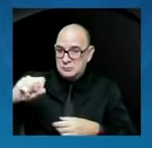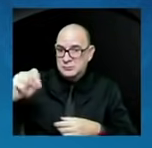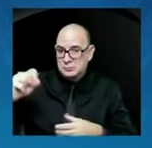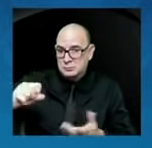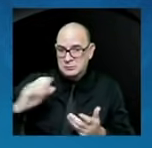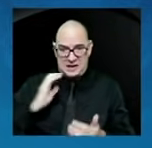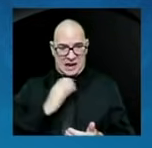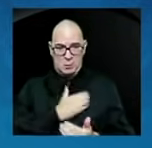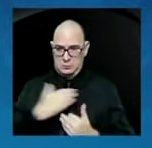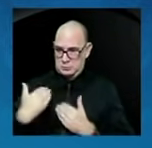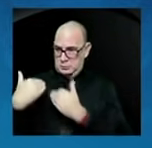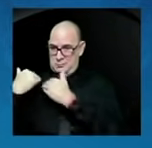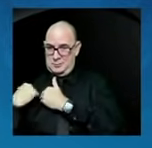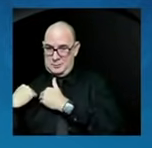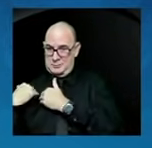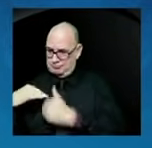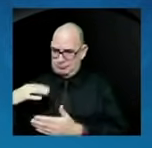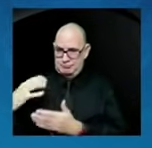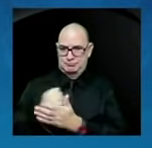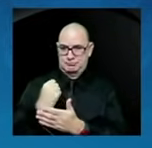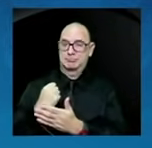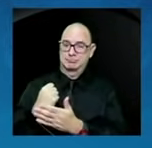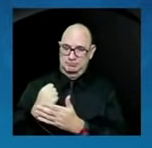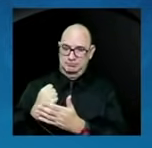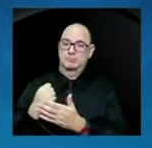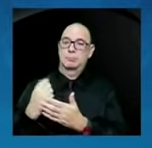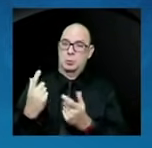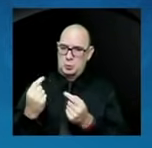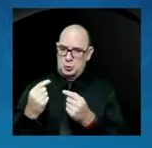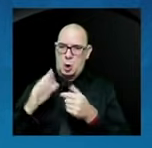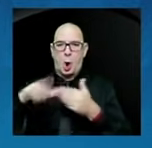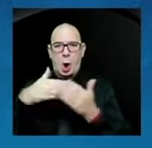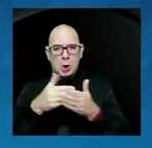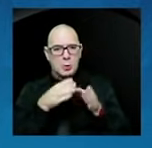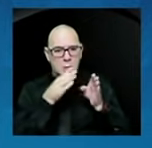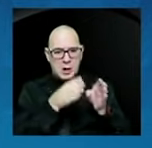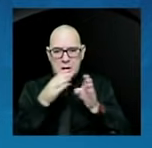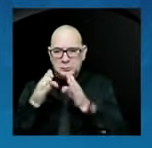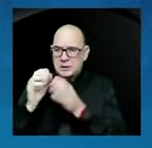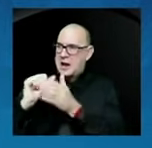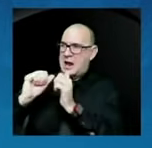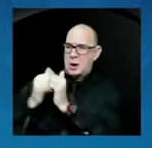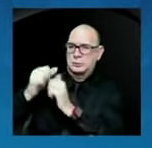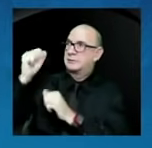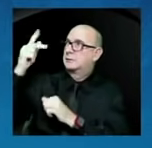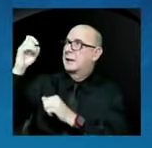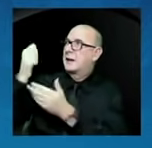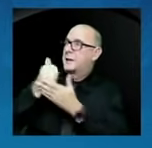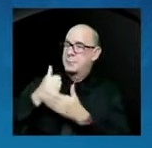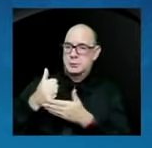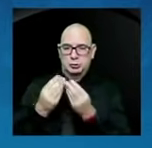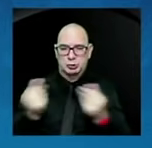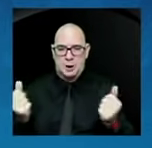BELIE IT IS INCUMBENT ON ALL OF USHENO S ALL THE WAY